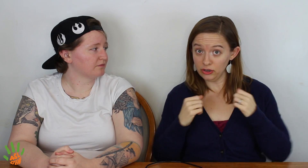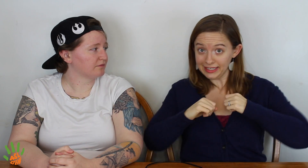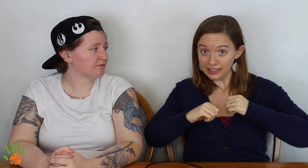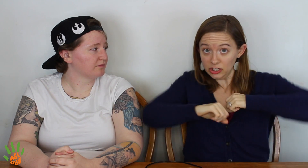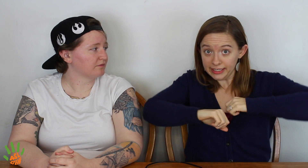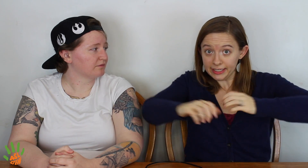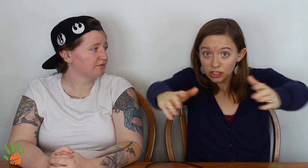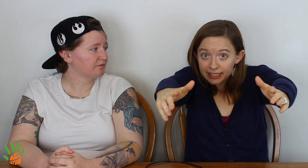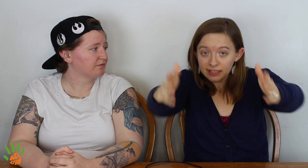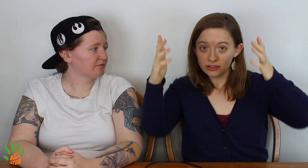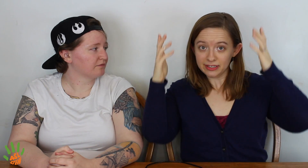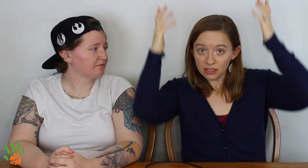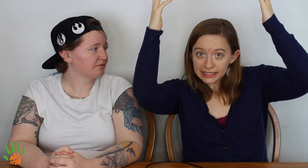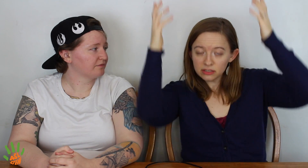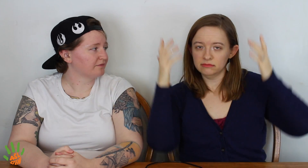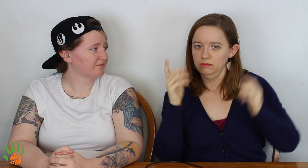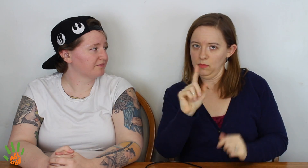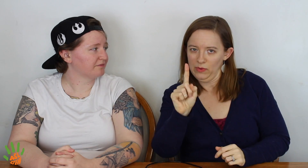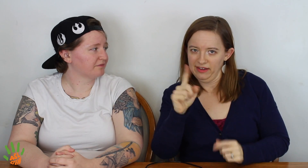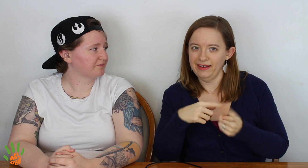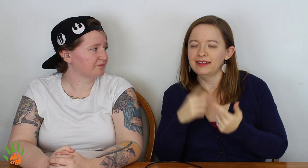Are they here, here, here, here, here, here, here?